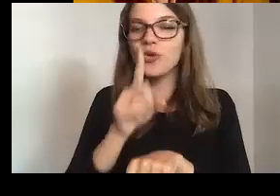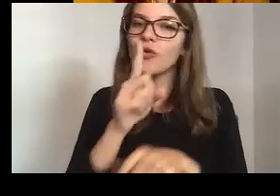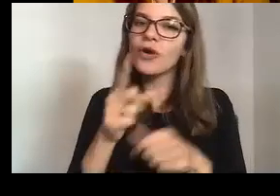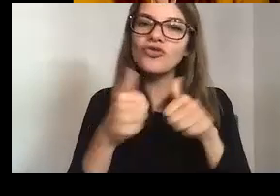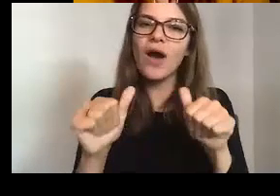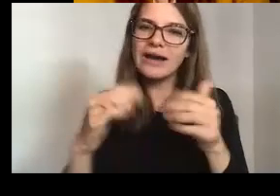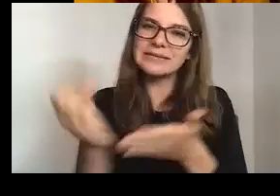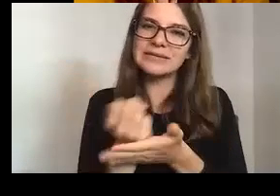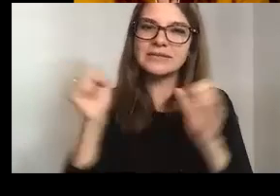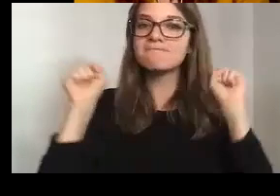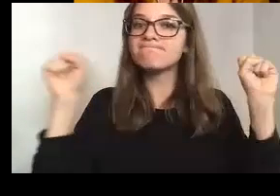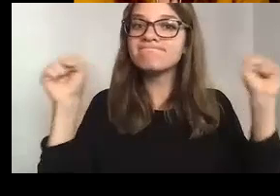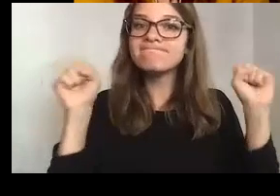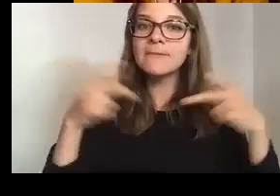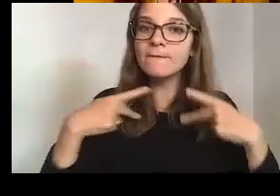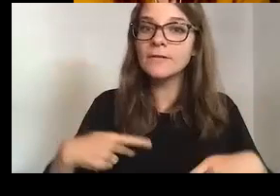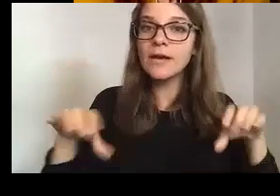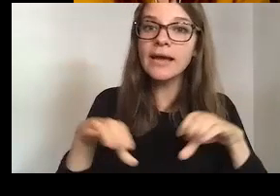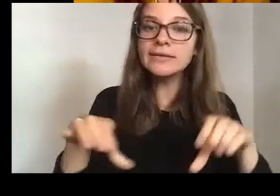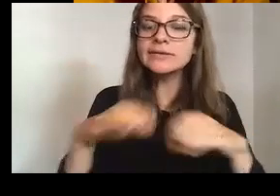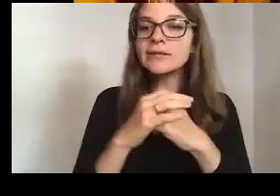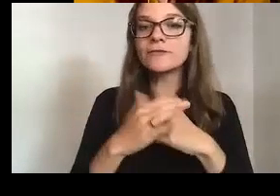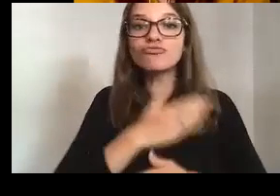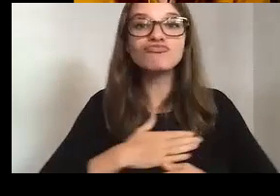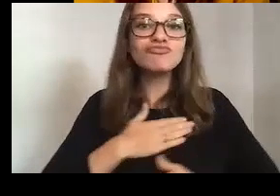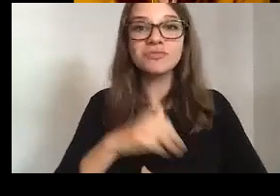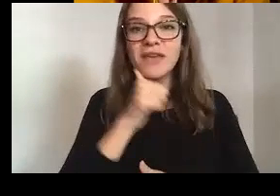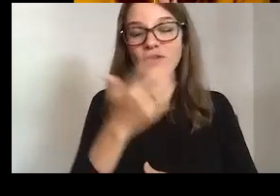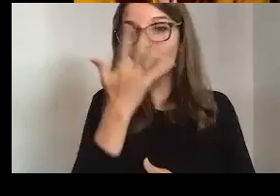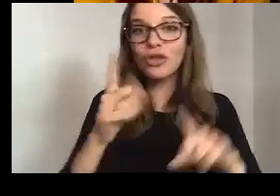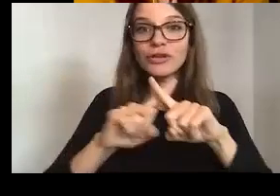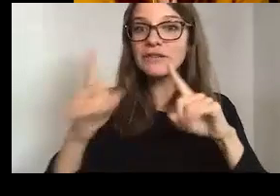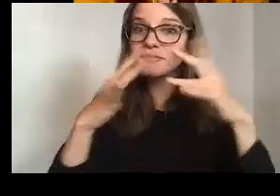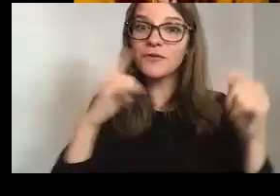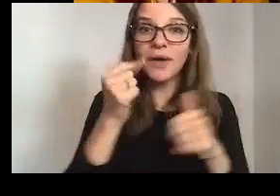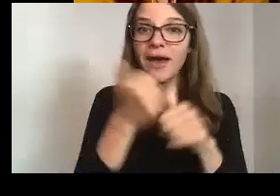activity or recreation each day can look really different for each family or each family member